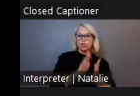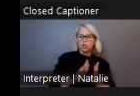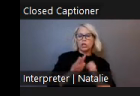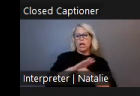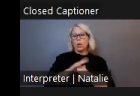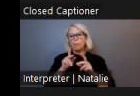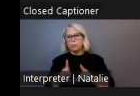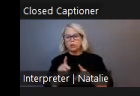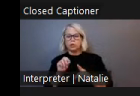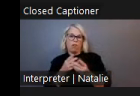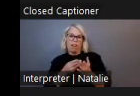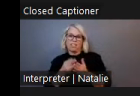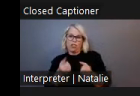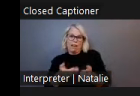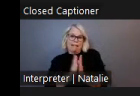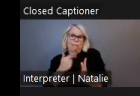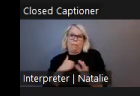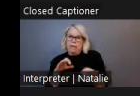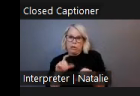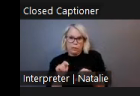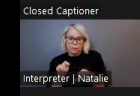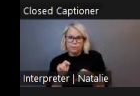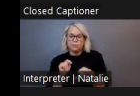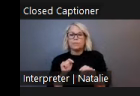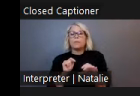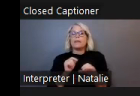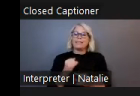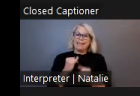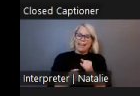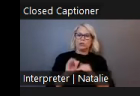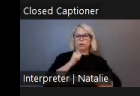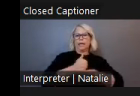you could ask me to do it, to set this up.